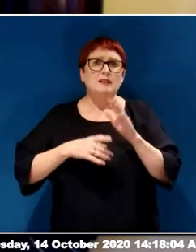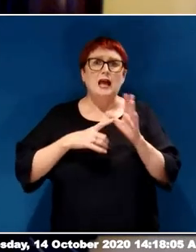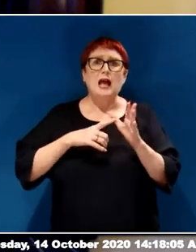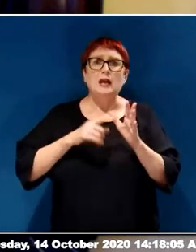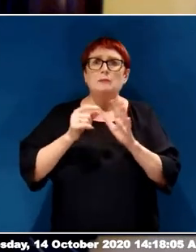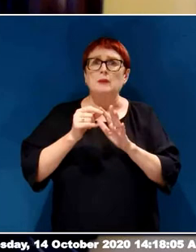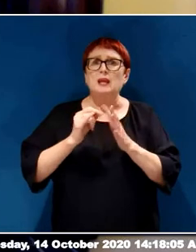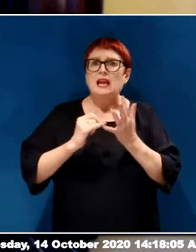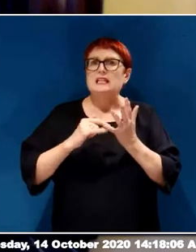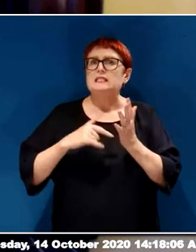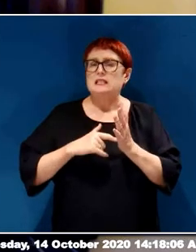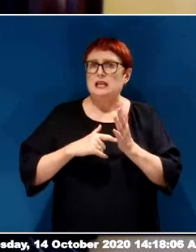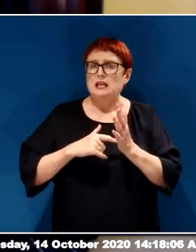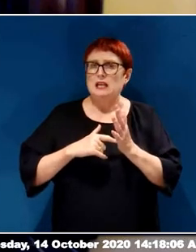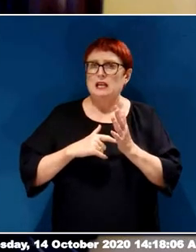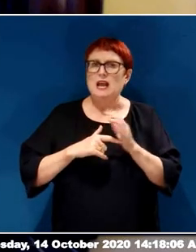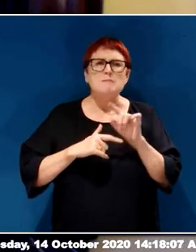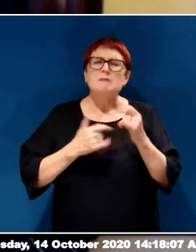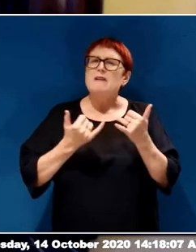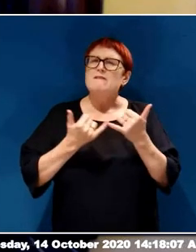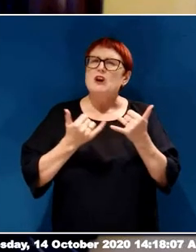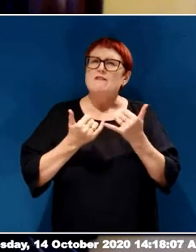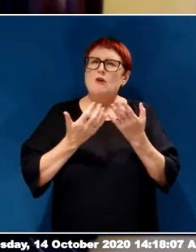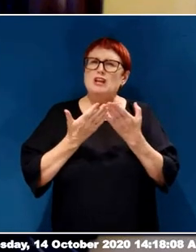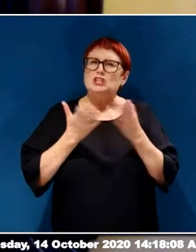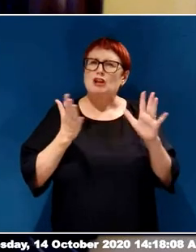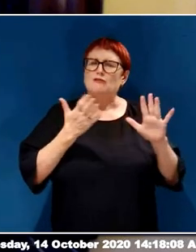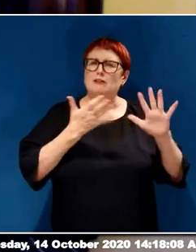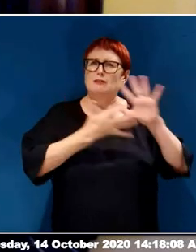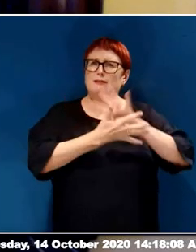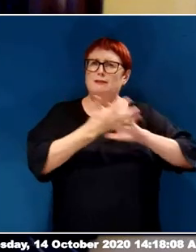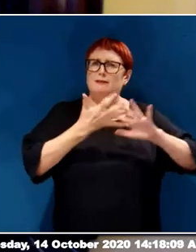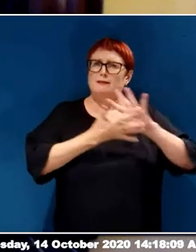would draw the Commission's attention to the fact that they don't mention the